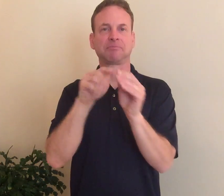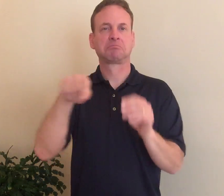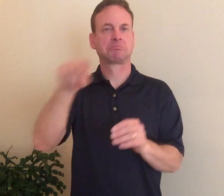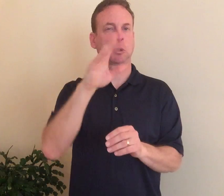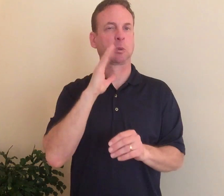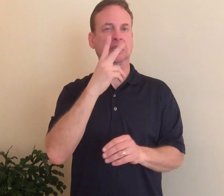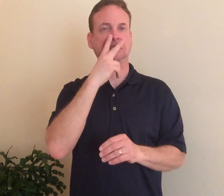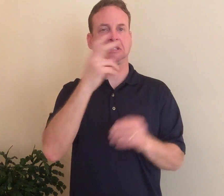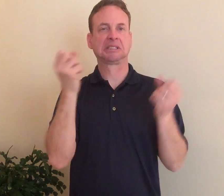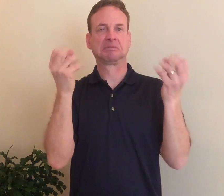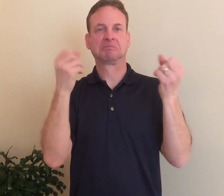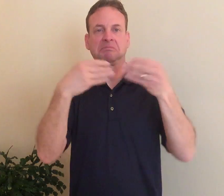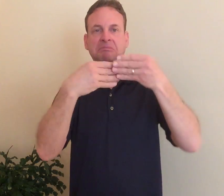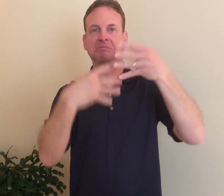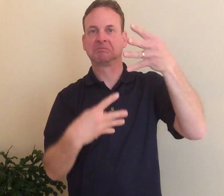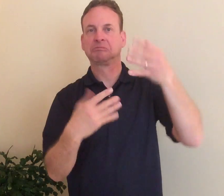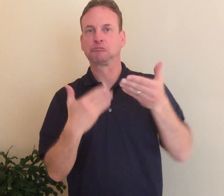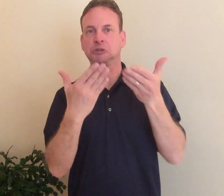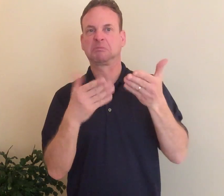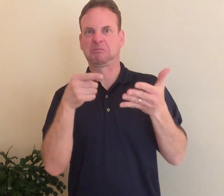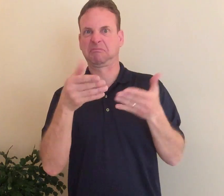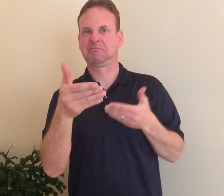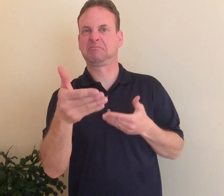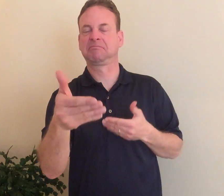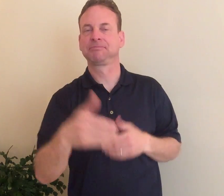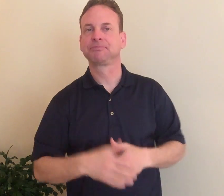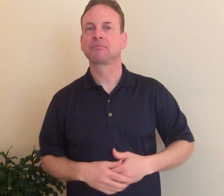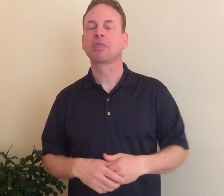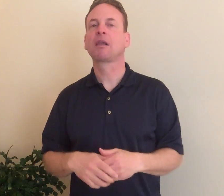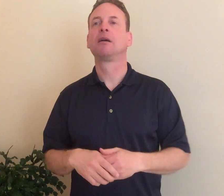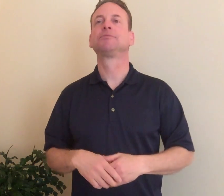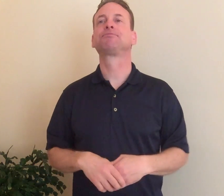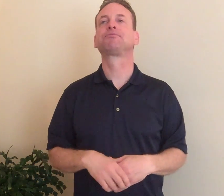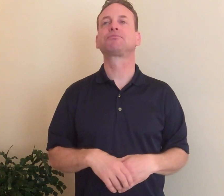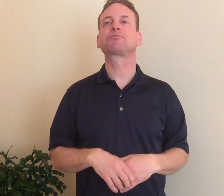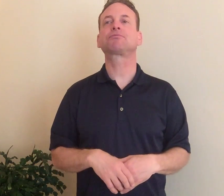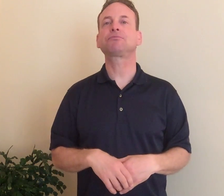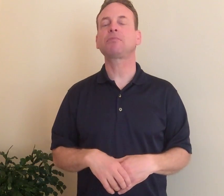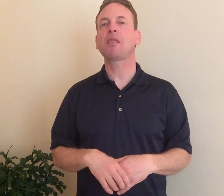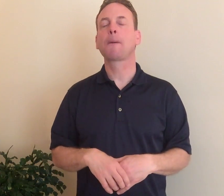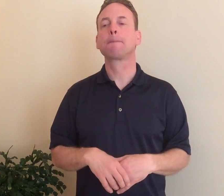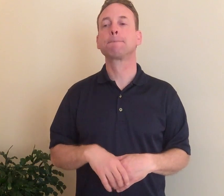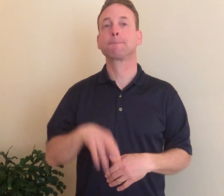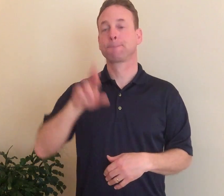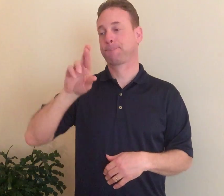You'll see those recommendations later in this video.